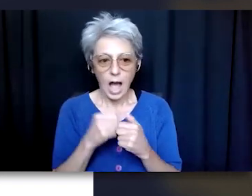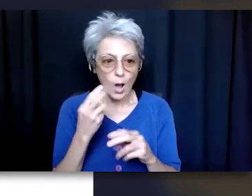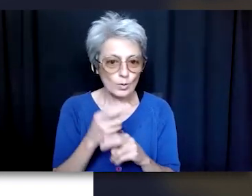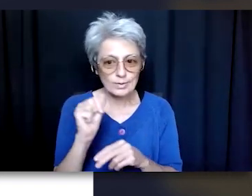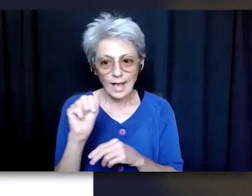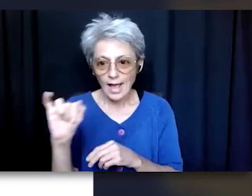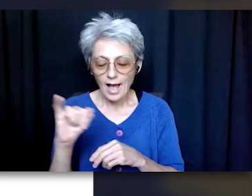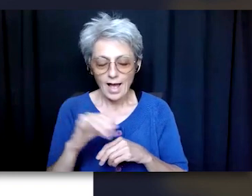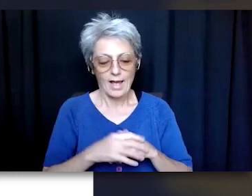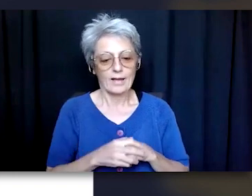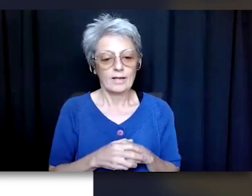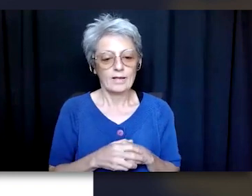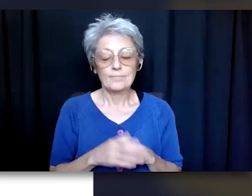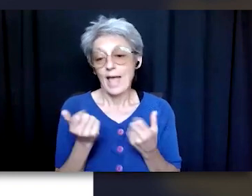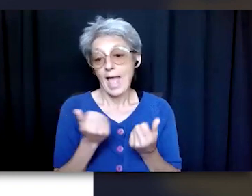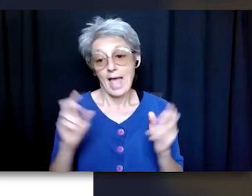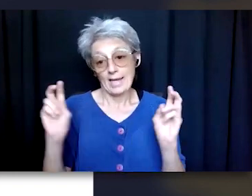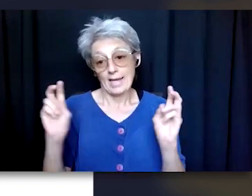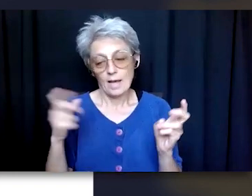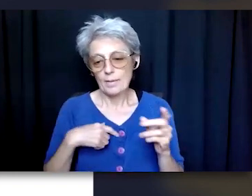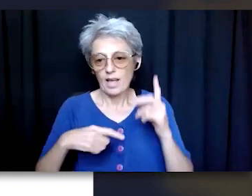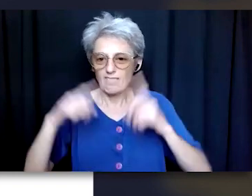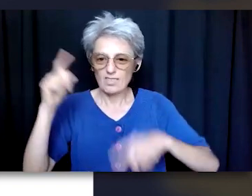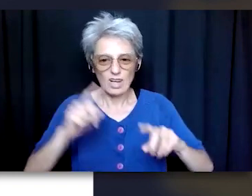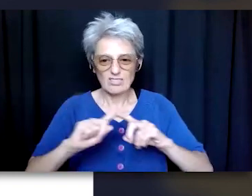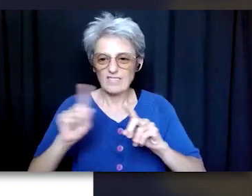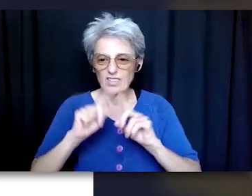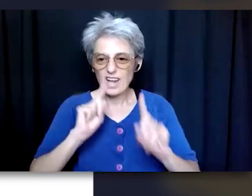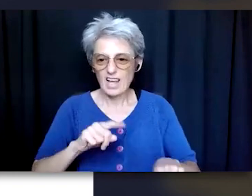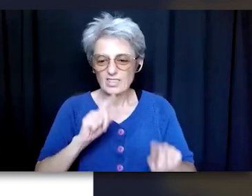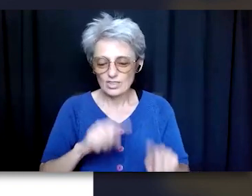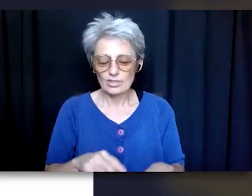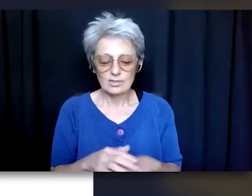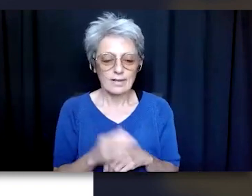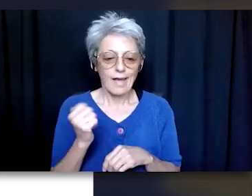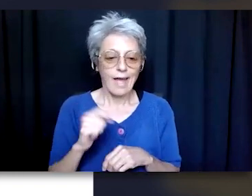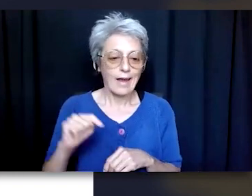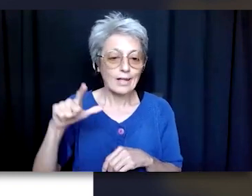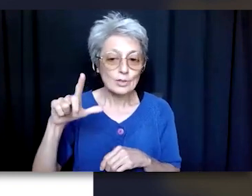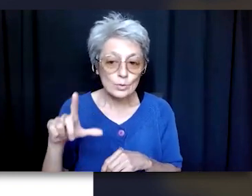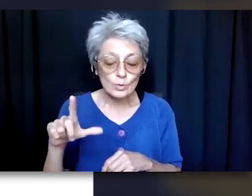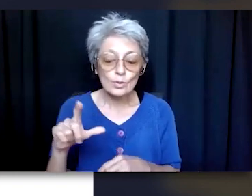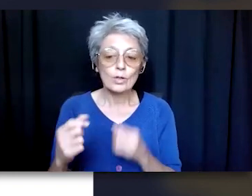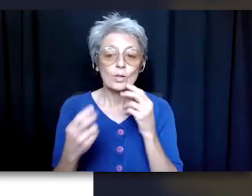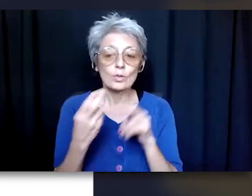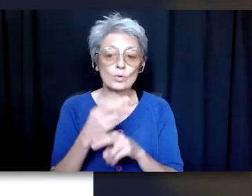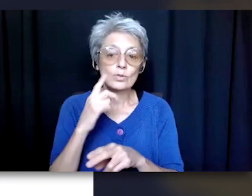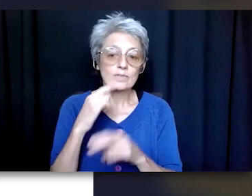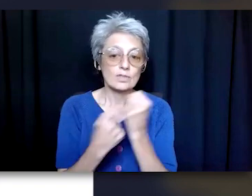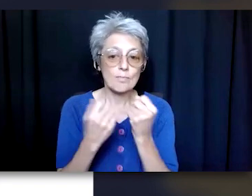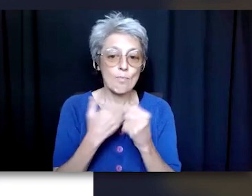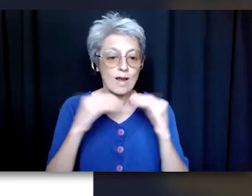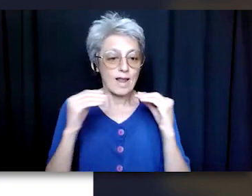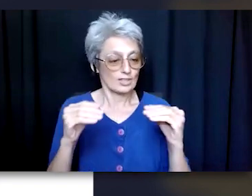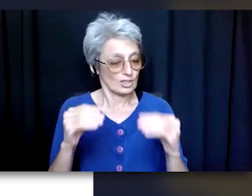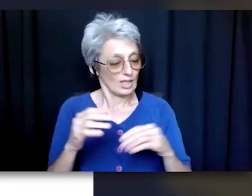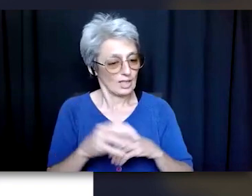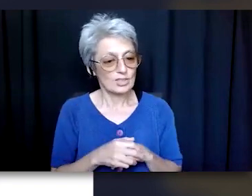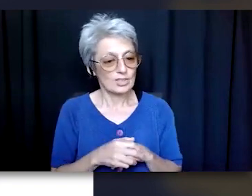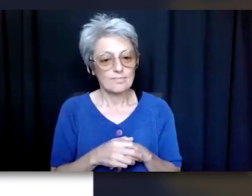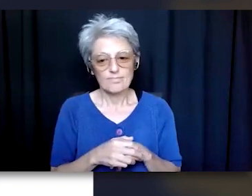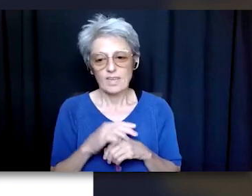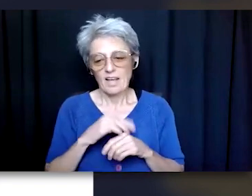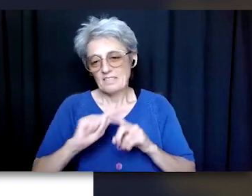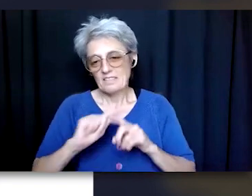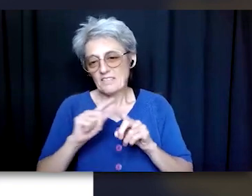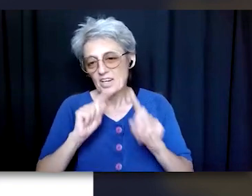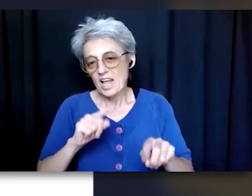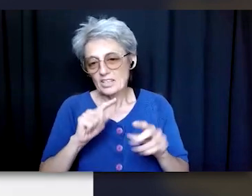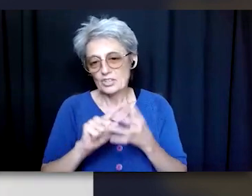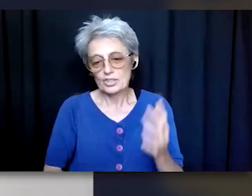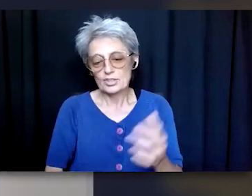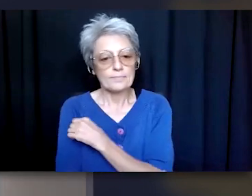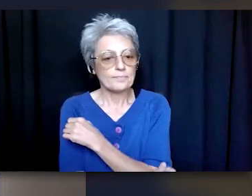to anything that we use as a tool to support our educational practice, right? None of these